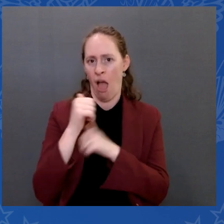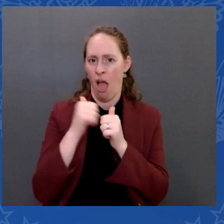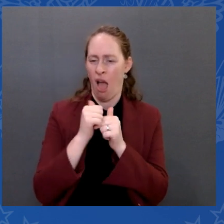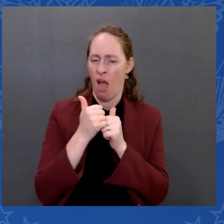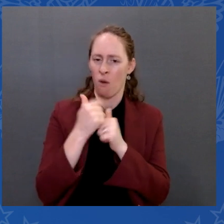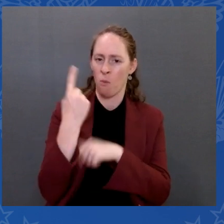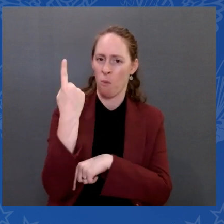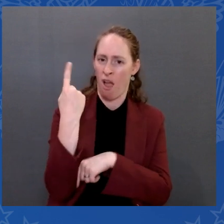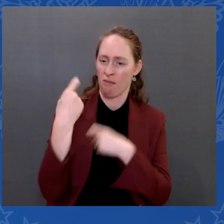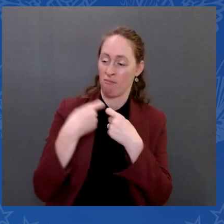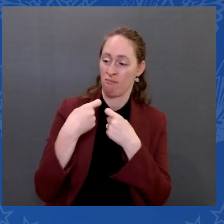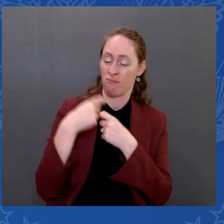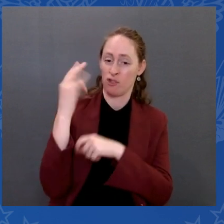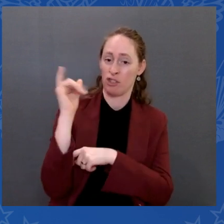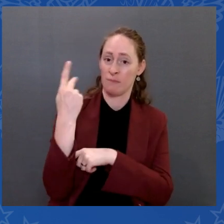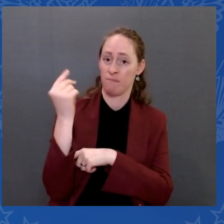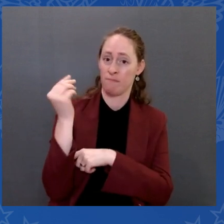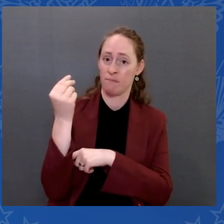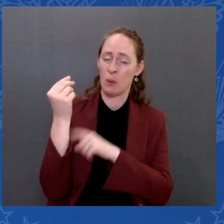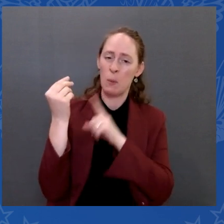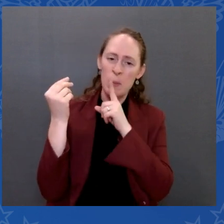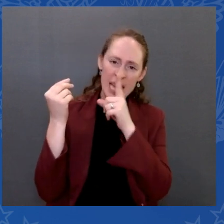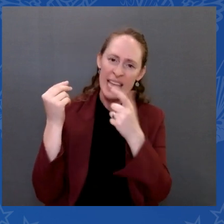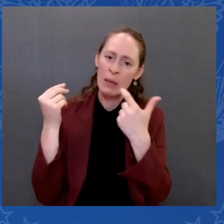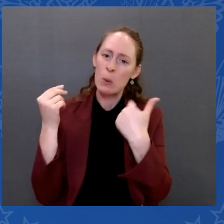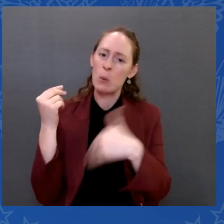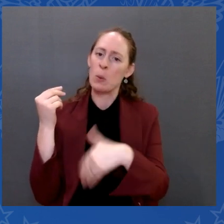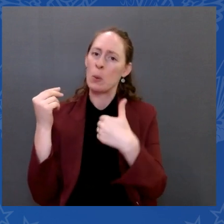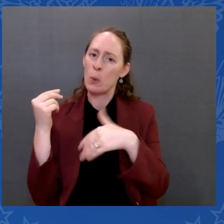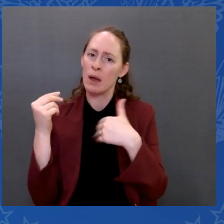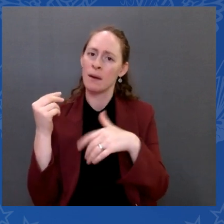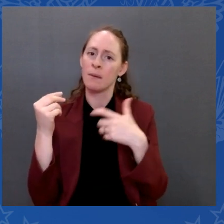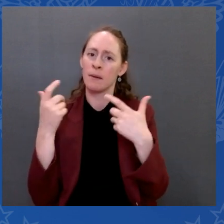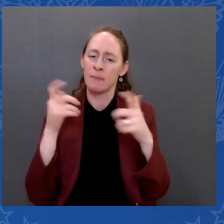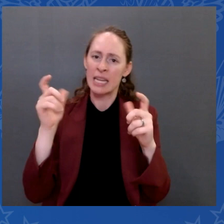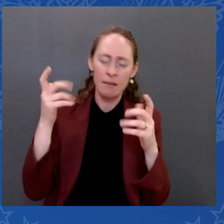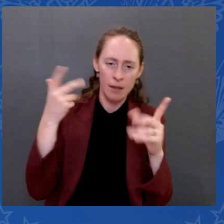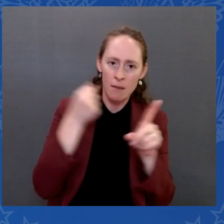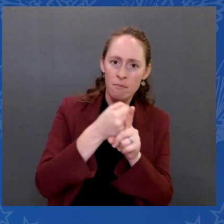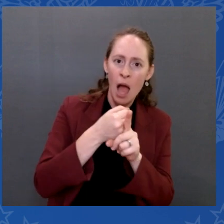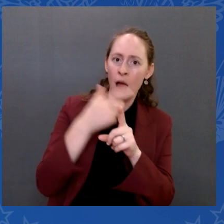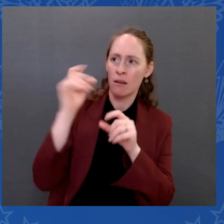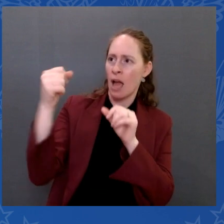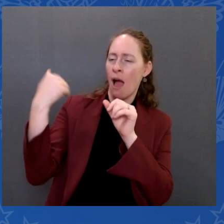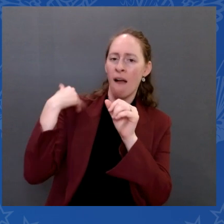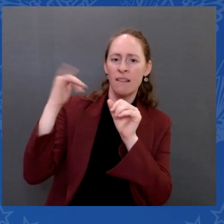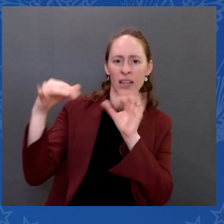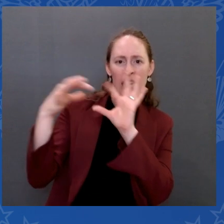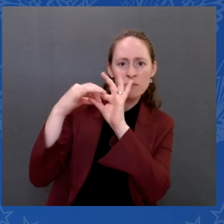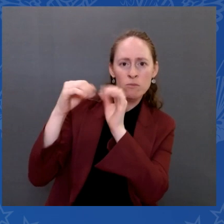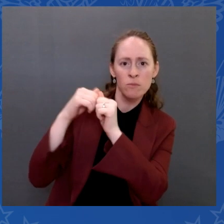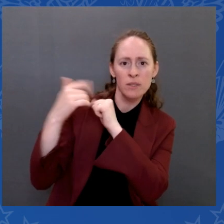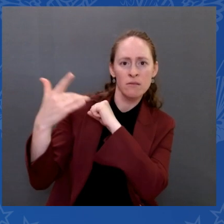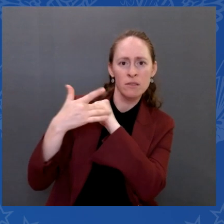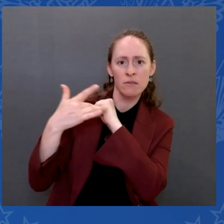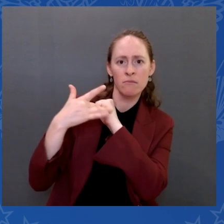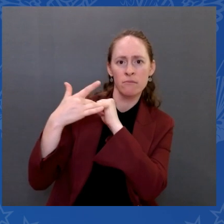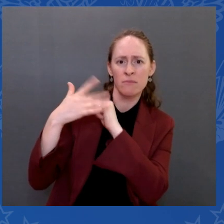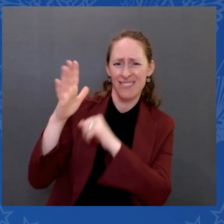and the advancements in computing power are really being harnessed to change patient care. And in such a profound way, you're improving outcomes,